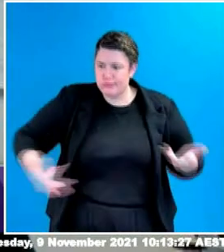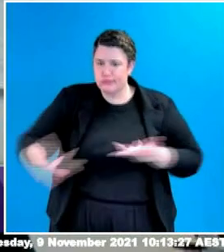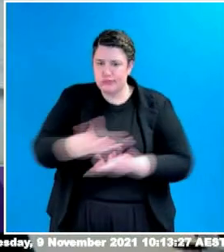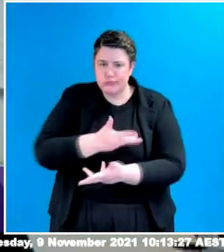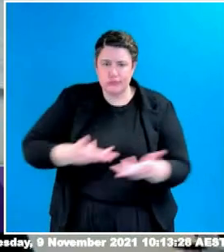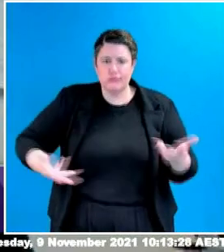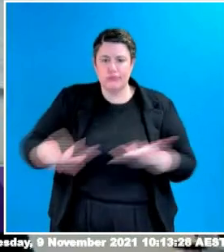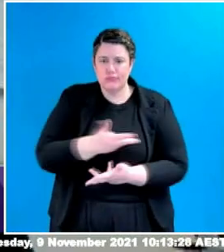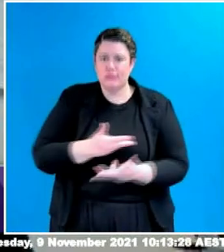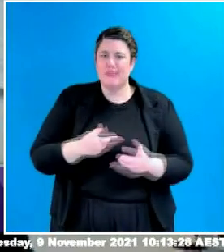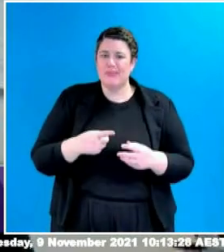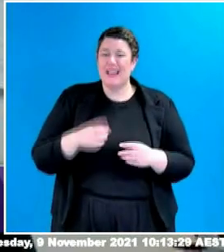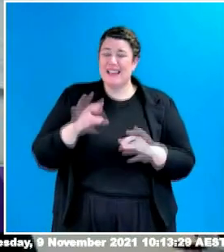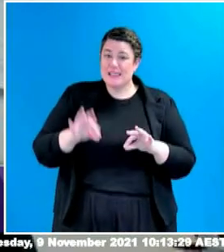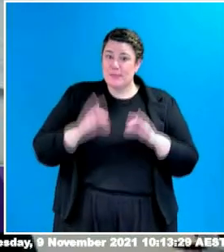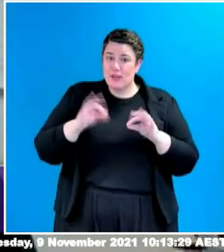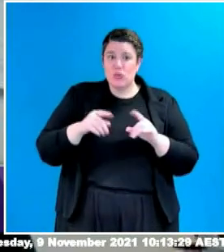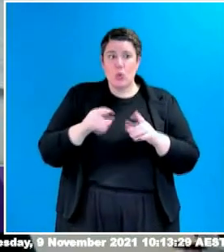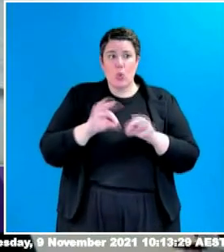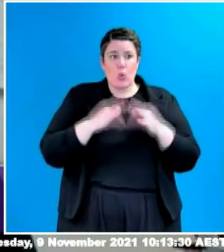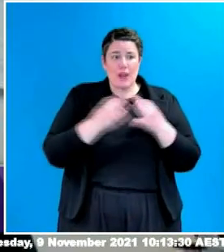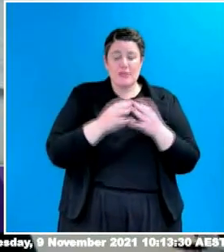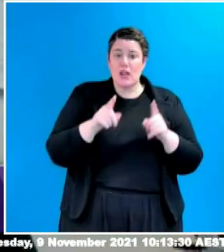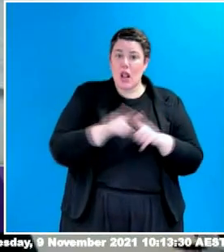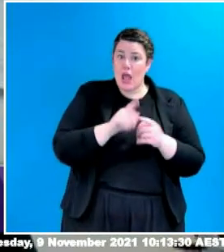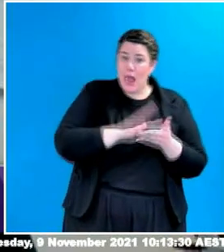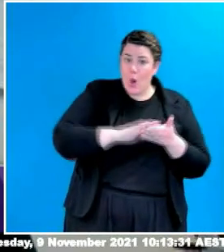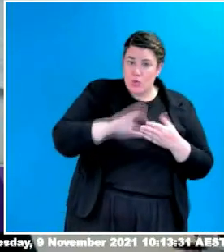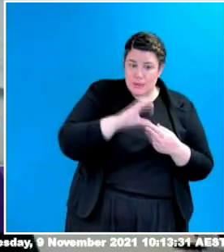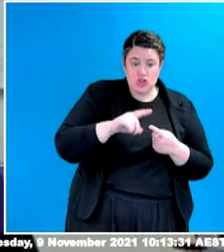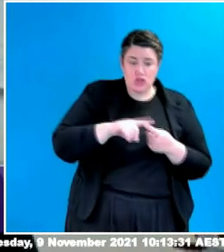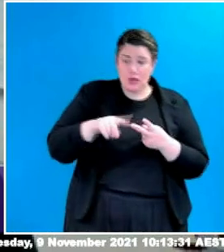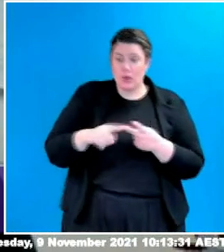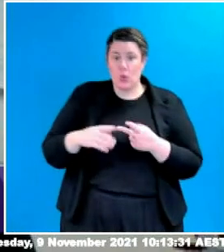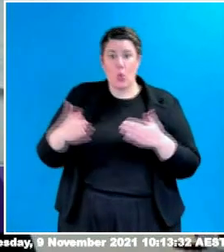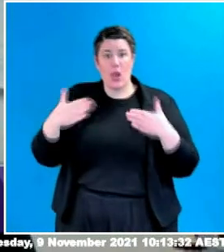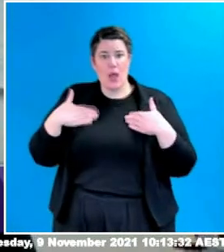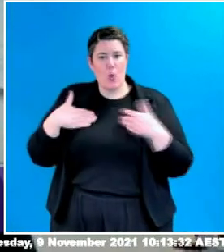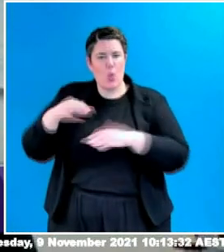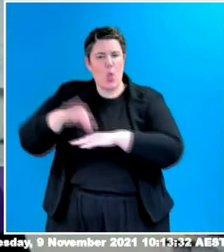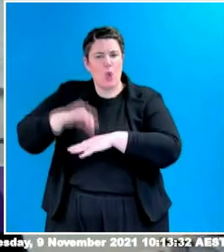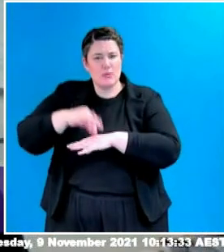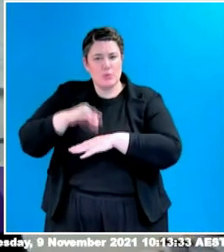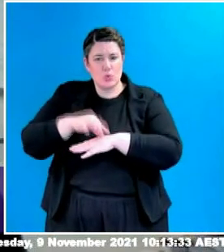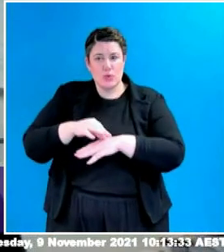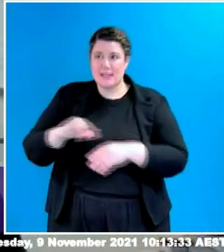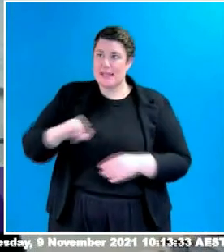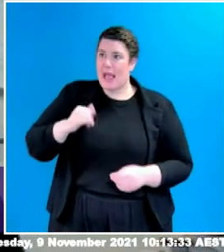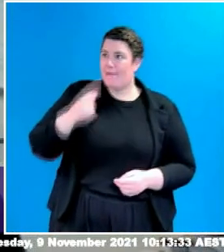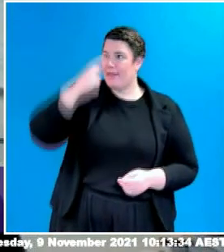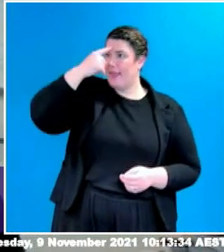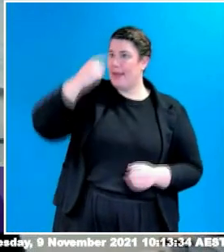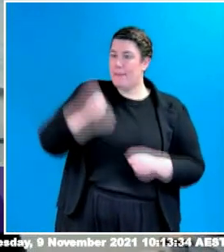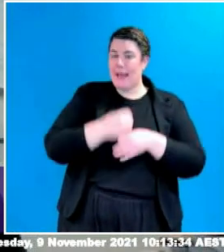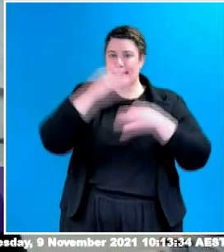Particularly in organisations like housing or health, where it's not the first thing staff think of when they are making decisions.